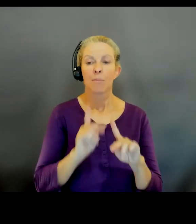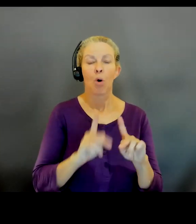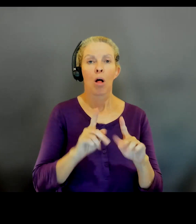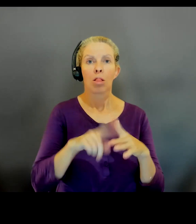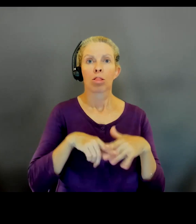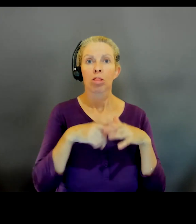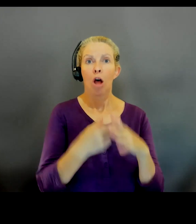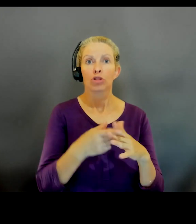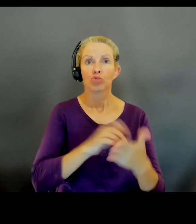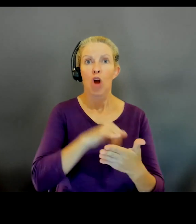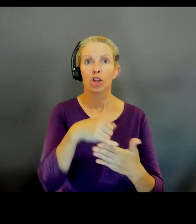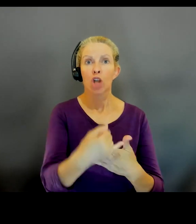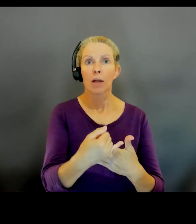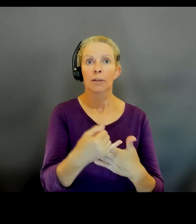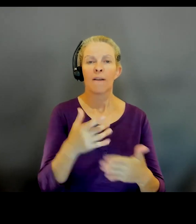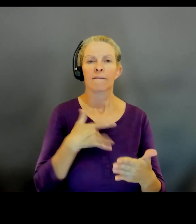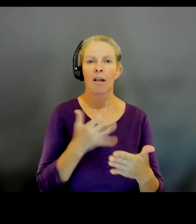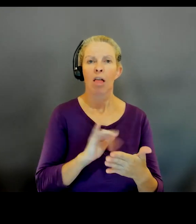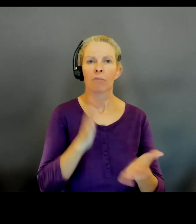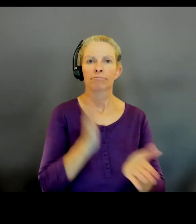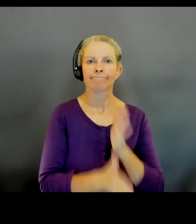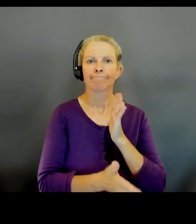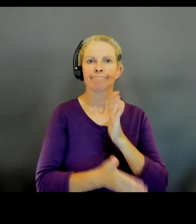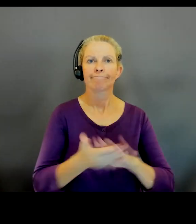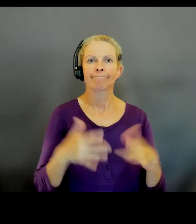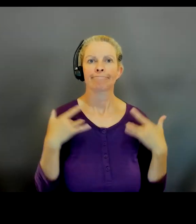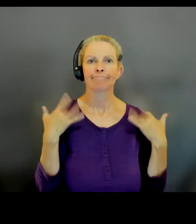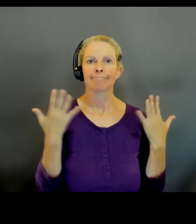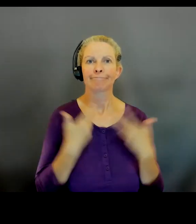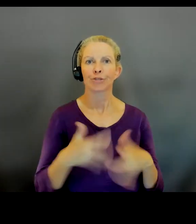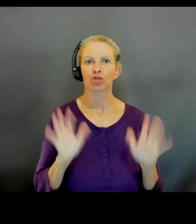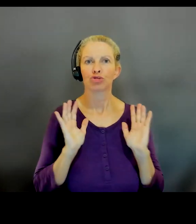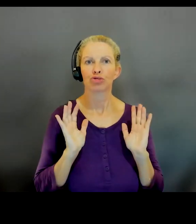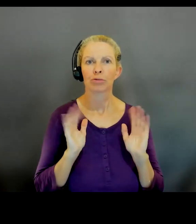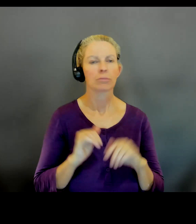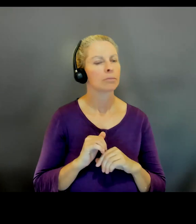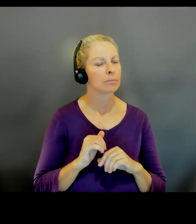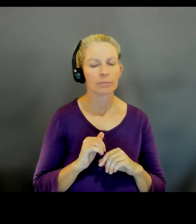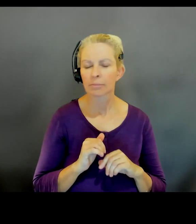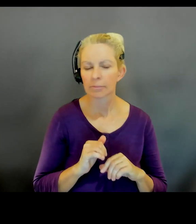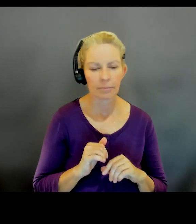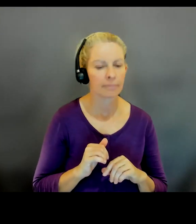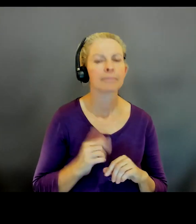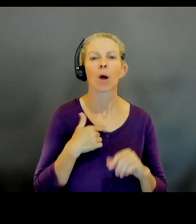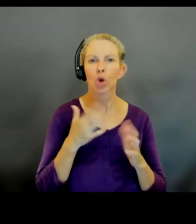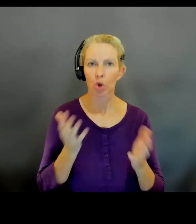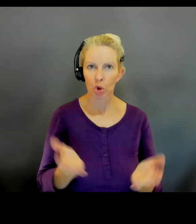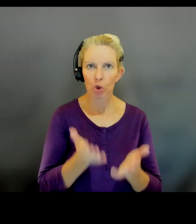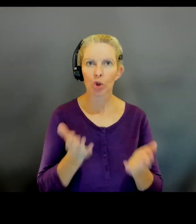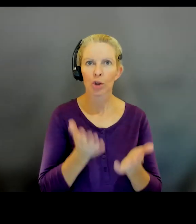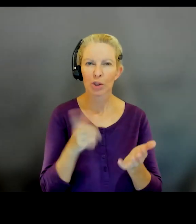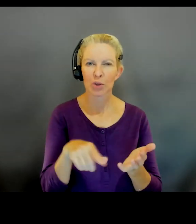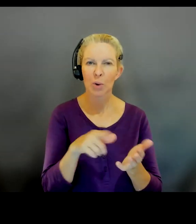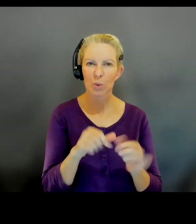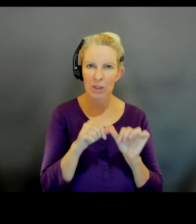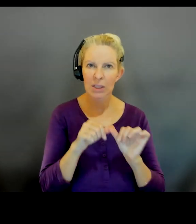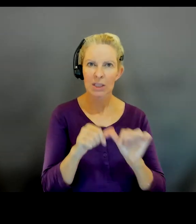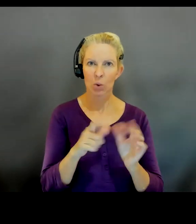never to be looked at again. This is where I encourage you to continue that usability research